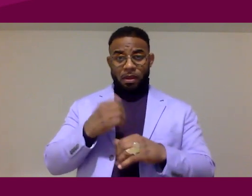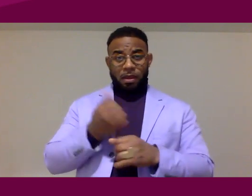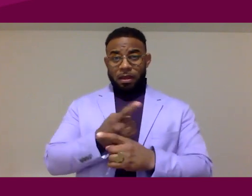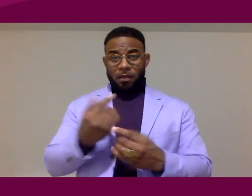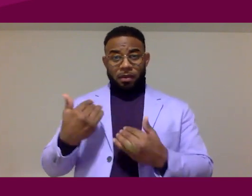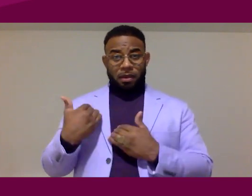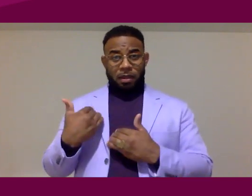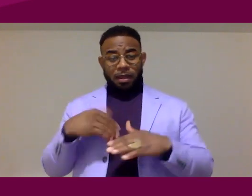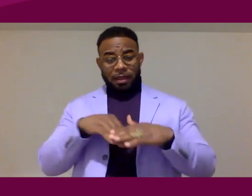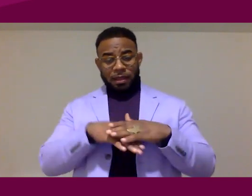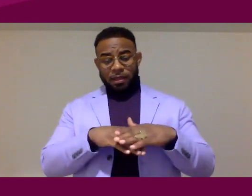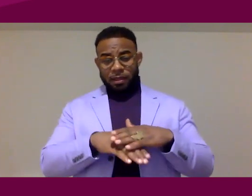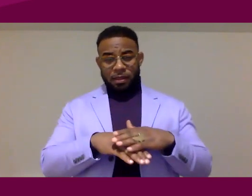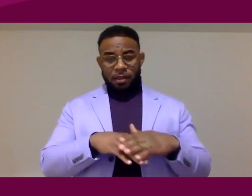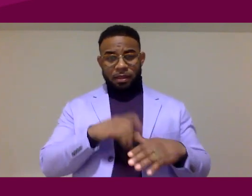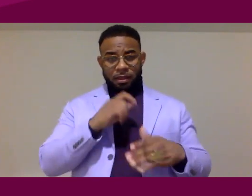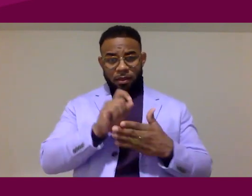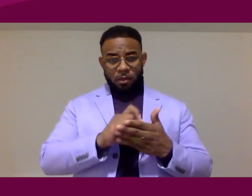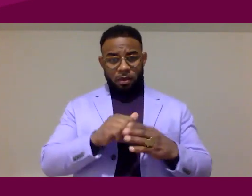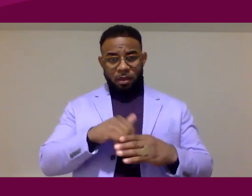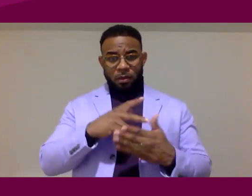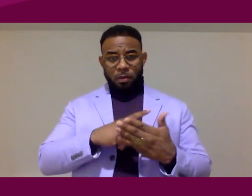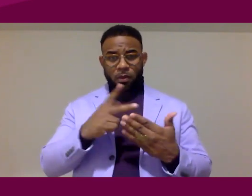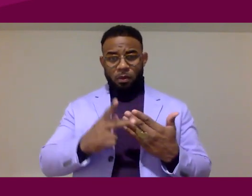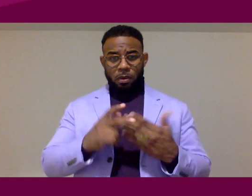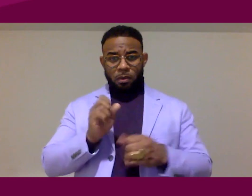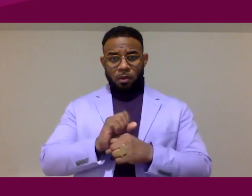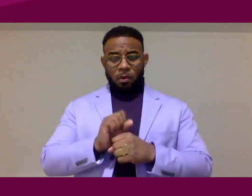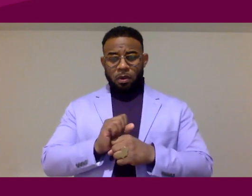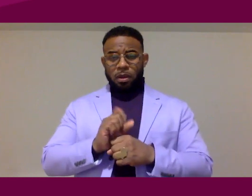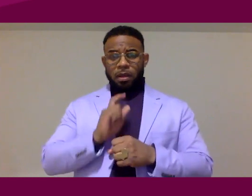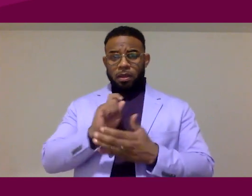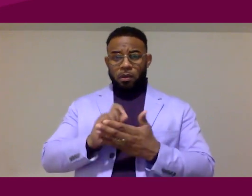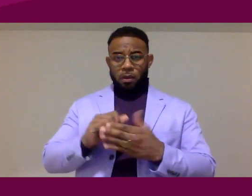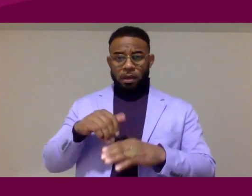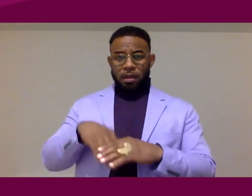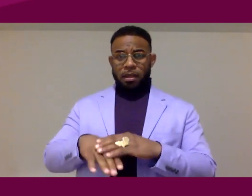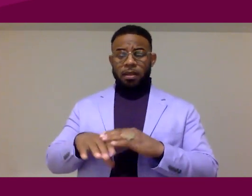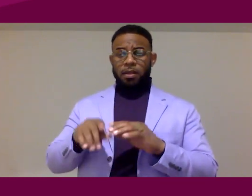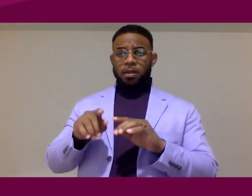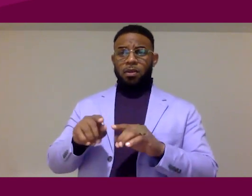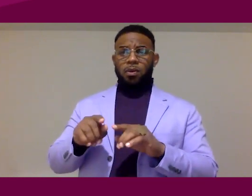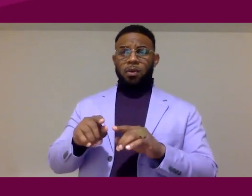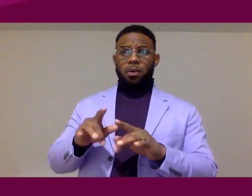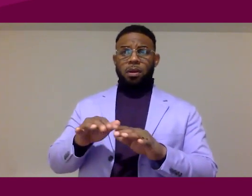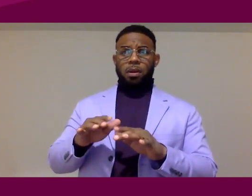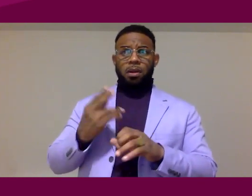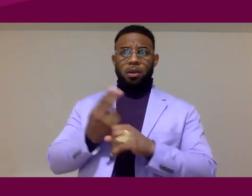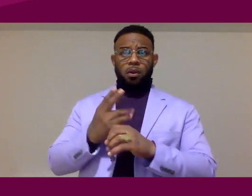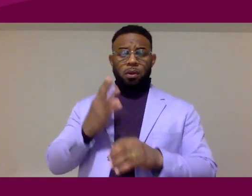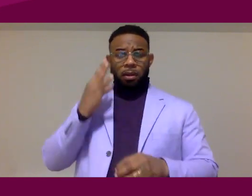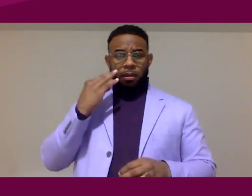Accessibility is written into programmers work, it is written into user experience that